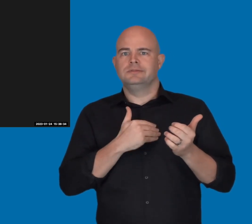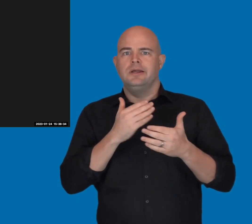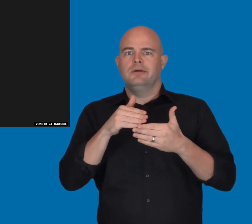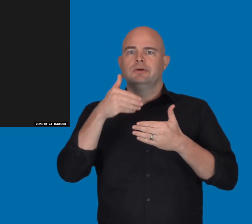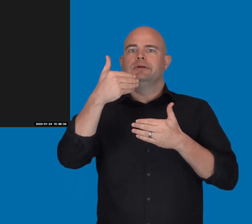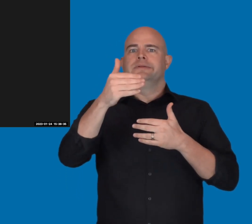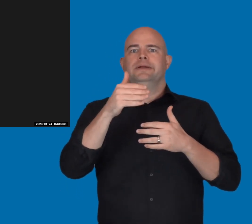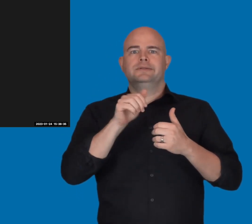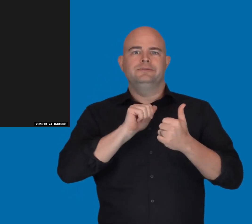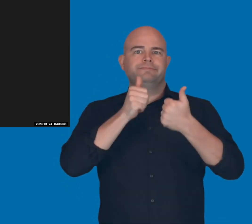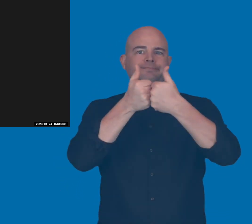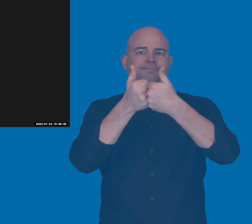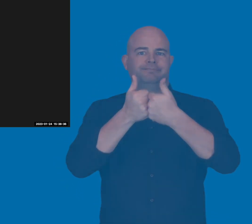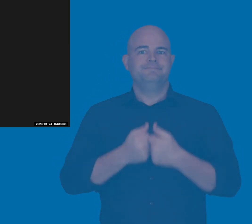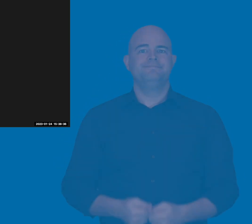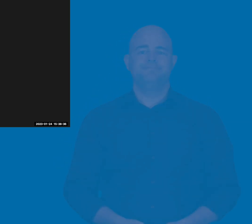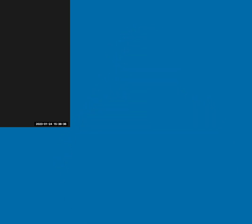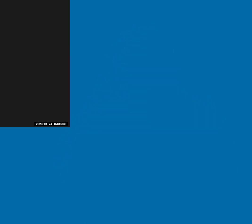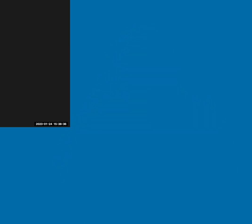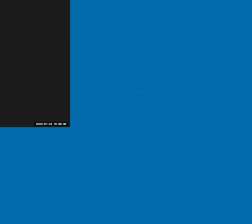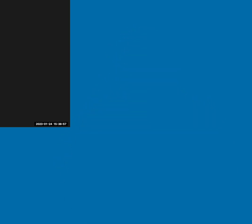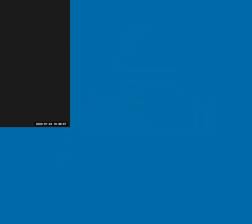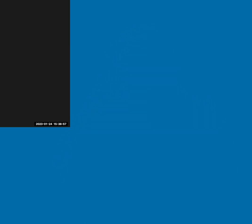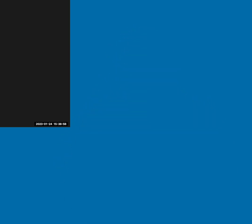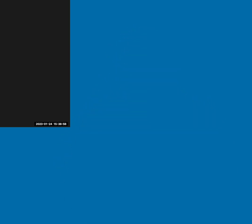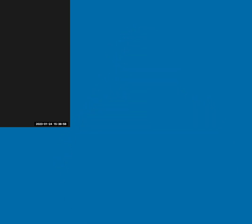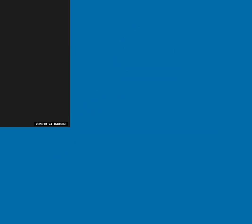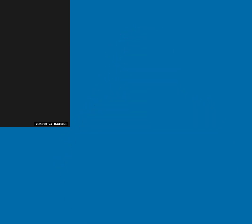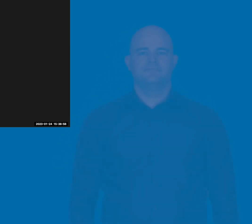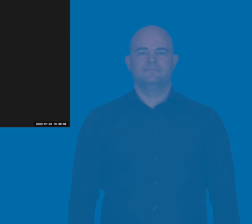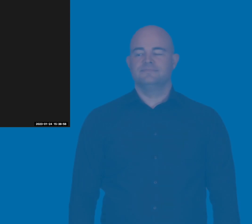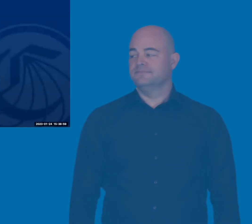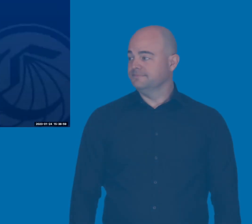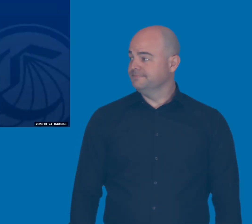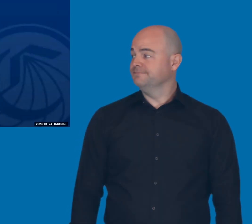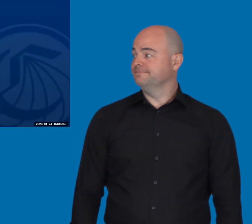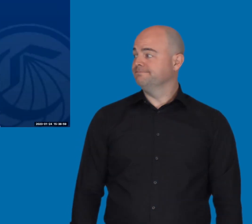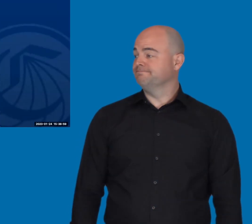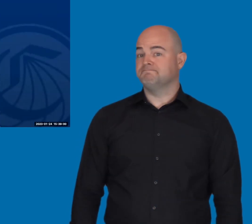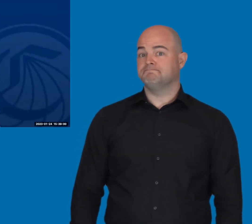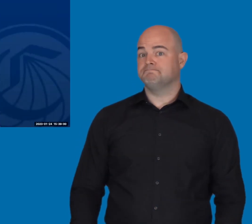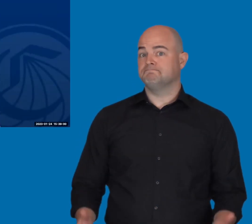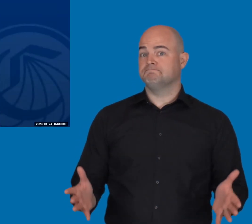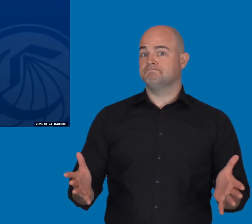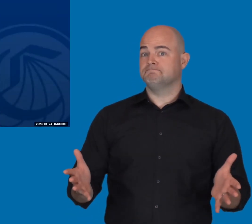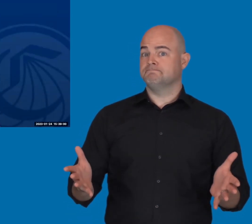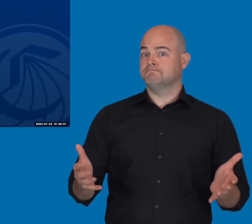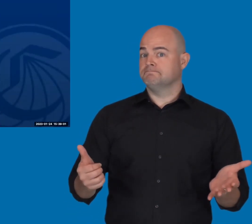to be created accessibly from the ground up. So, that's, you know, just involving Aaron is a big part